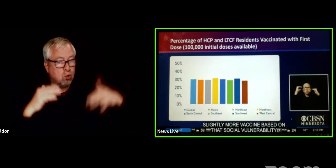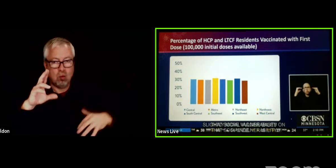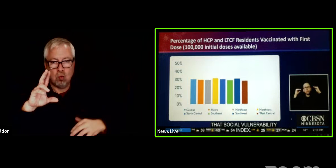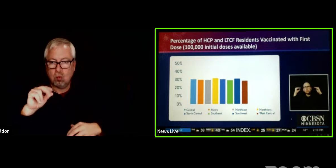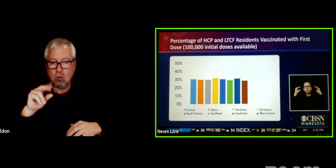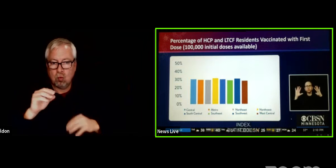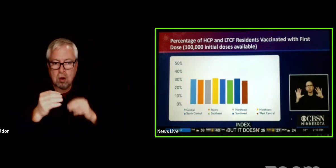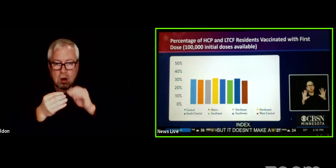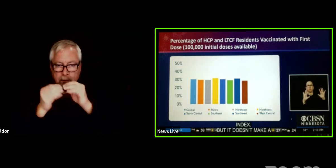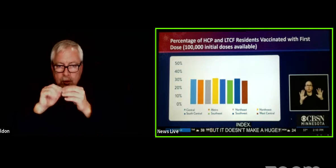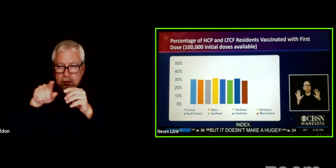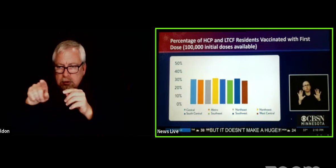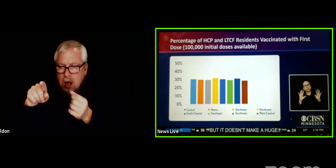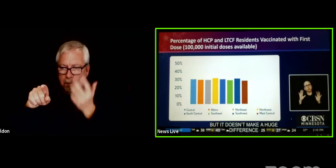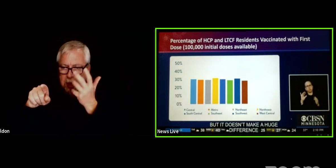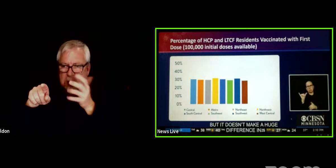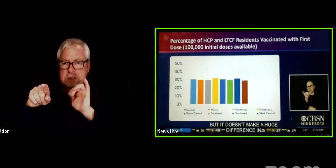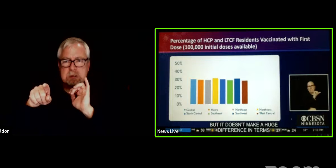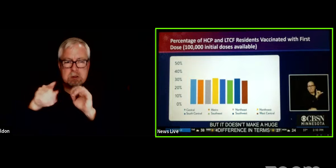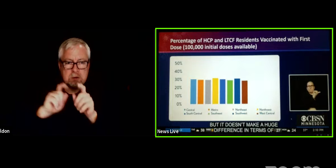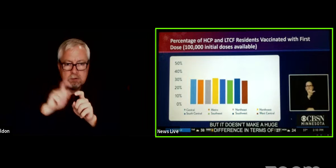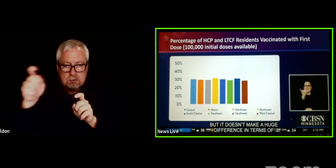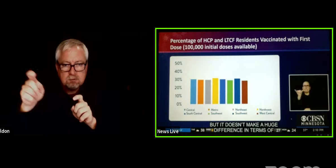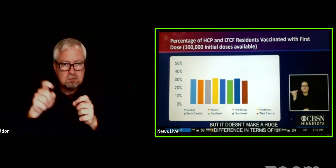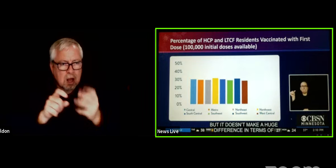DISTRIBUTION, IN PART BECAUSE WE'RE LOOKING AT INDIVIDUALS WHO